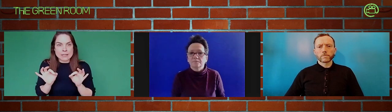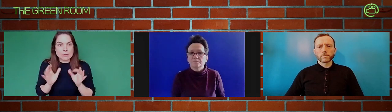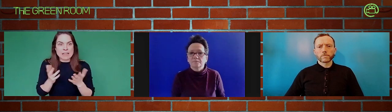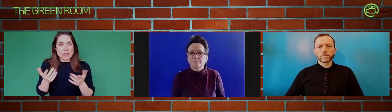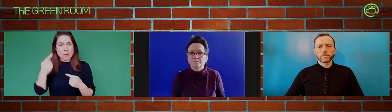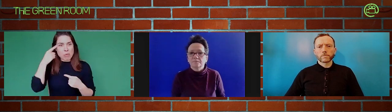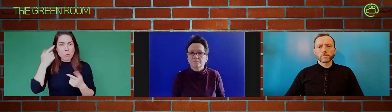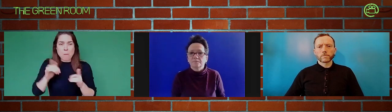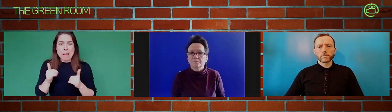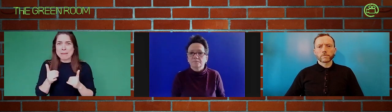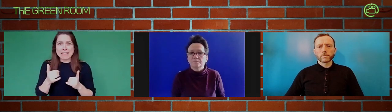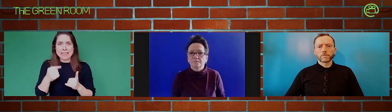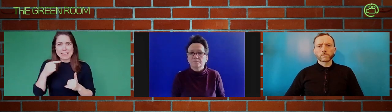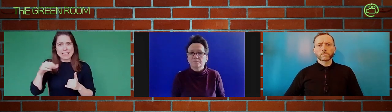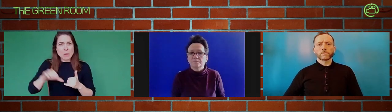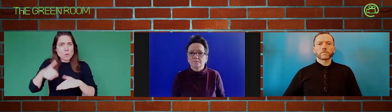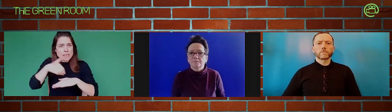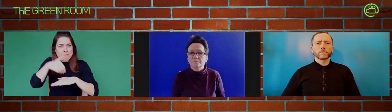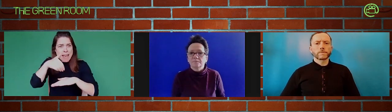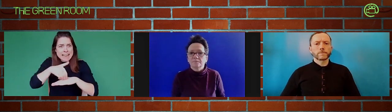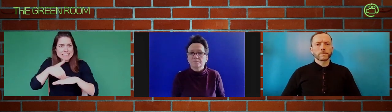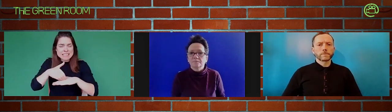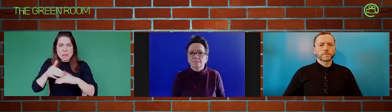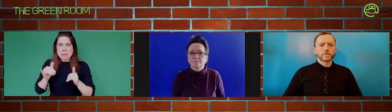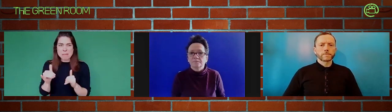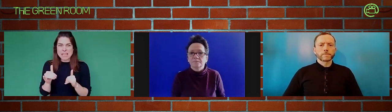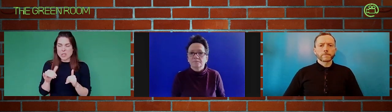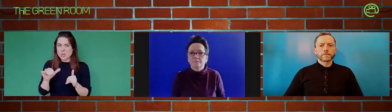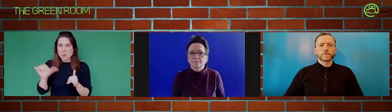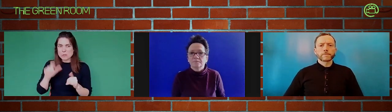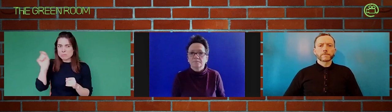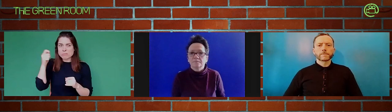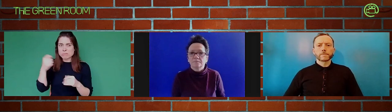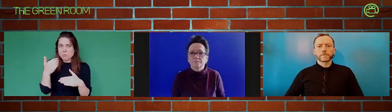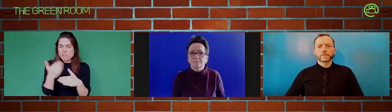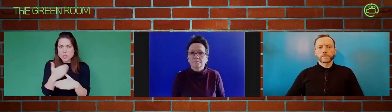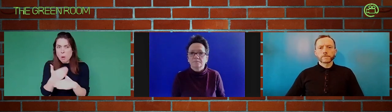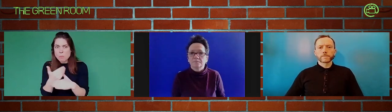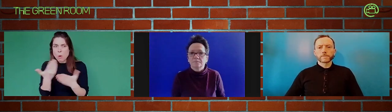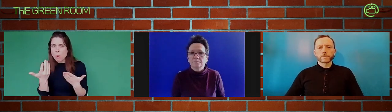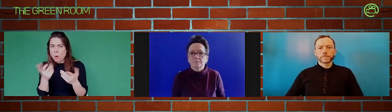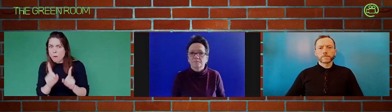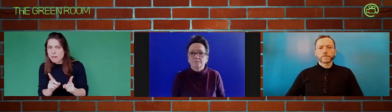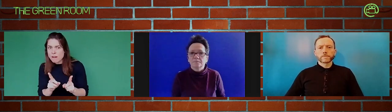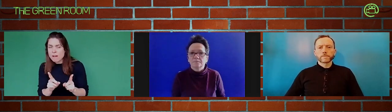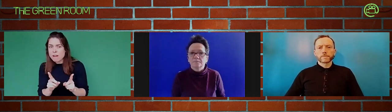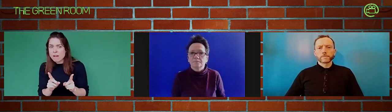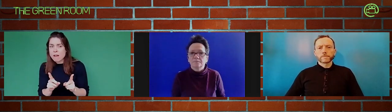you know, your ability to get work if people knew that you were deaf. But then you did a few